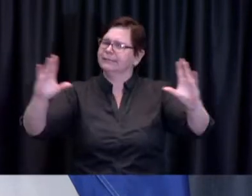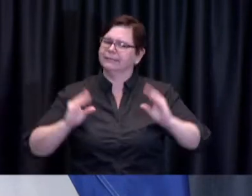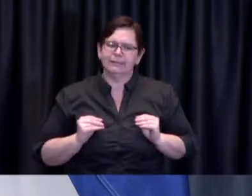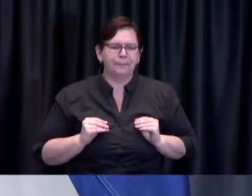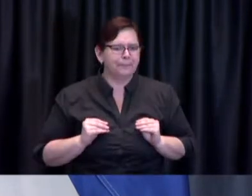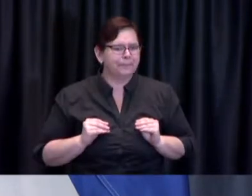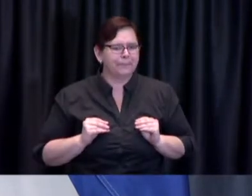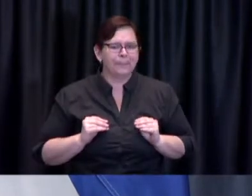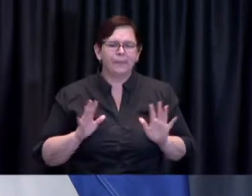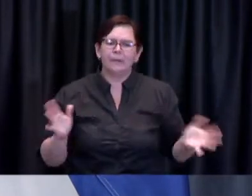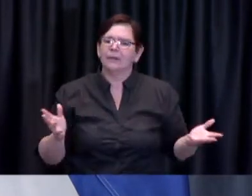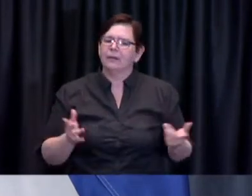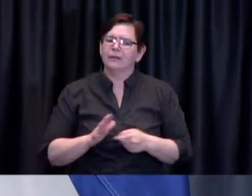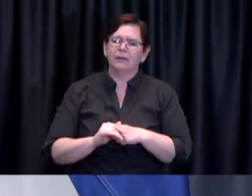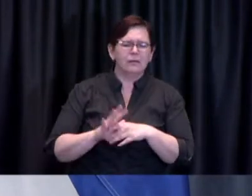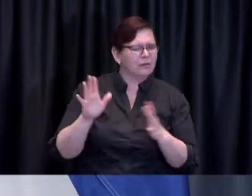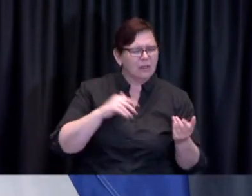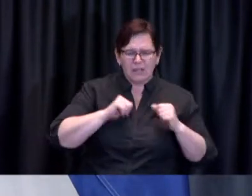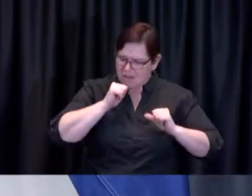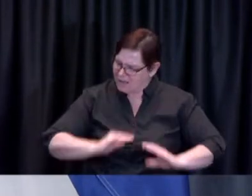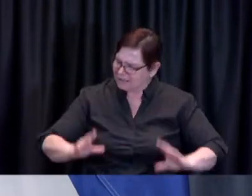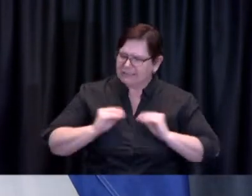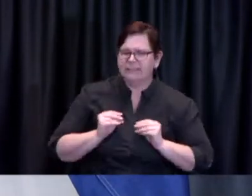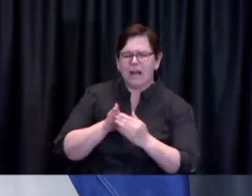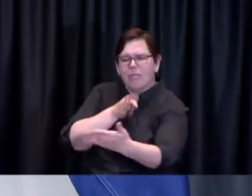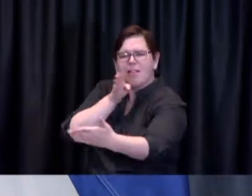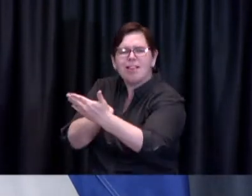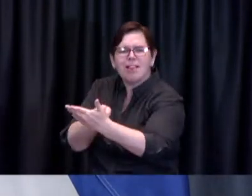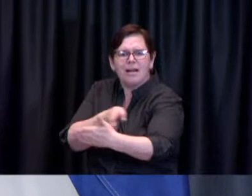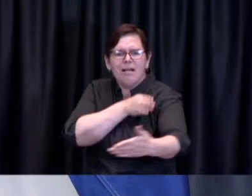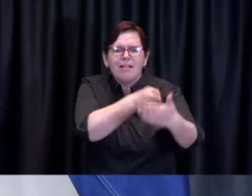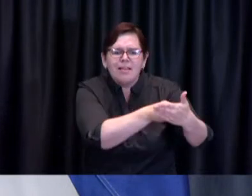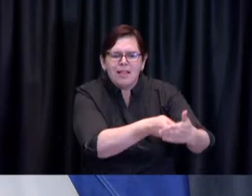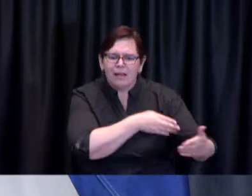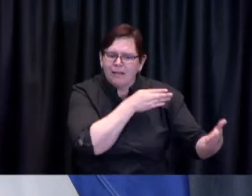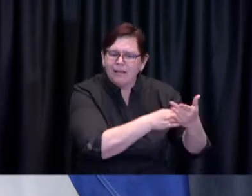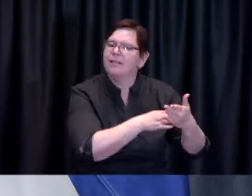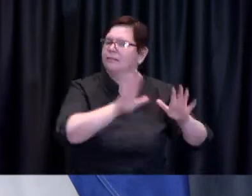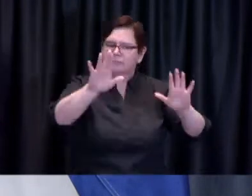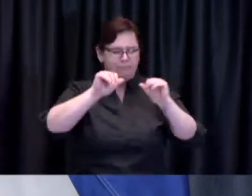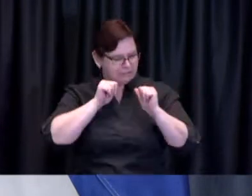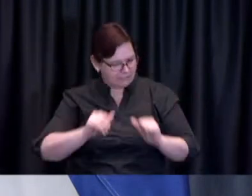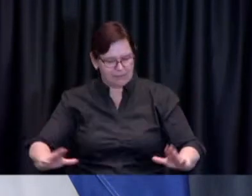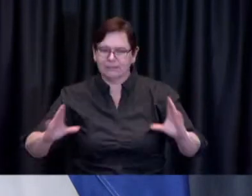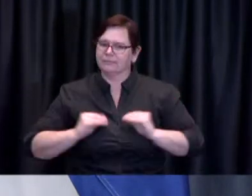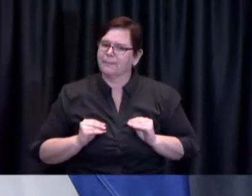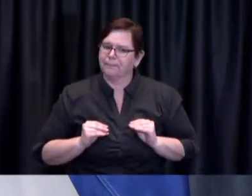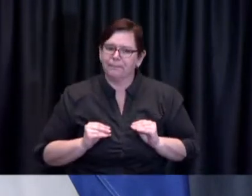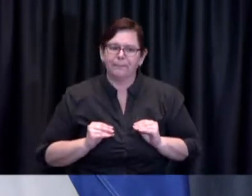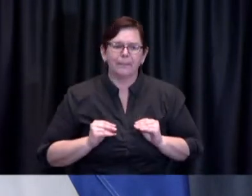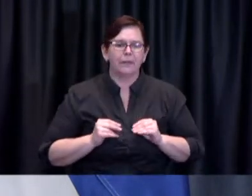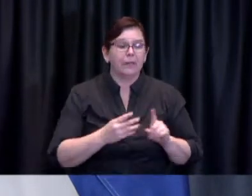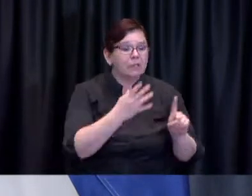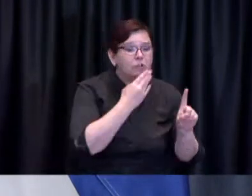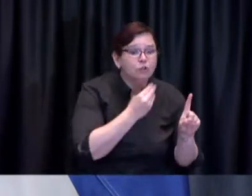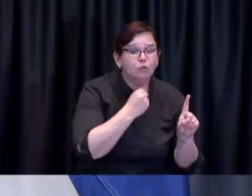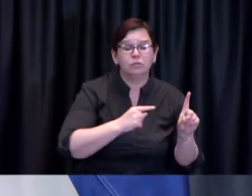in our city anti-semitism has no place in our city our jewish and muslim residents and all residents